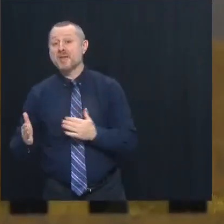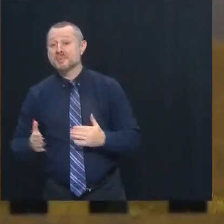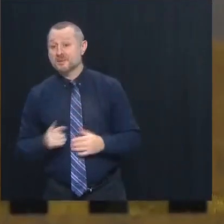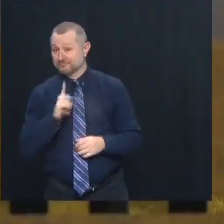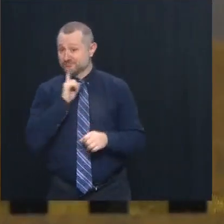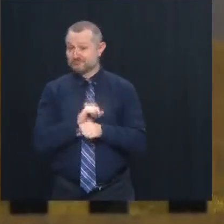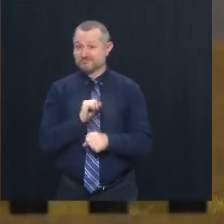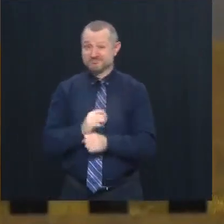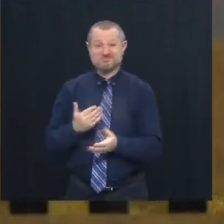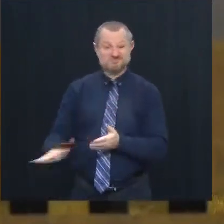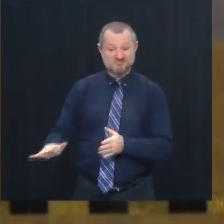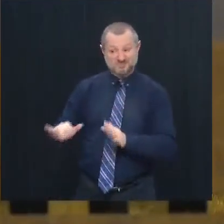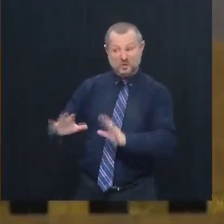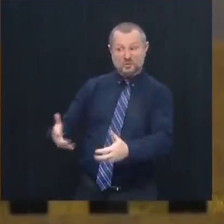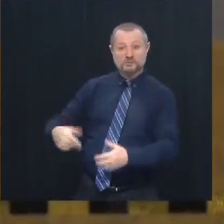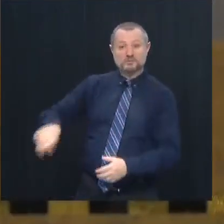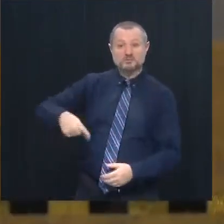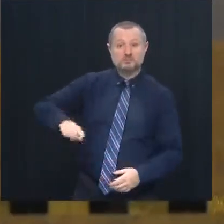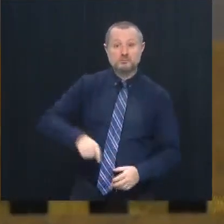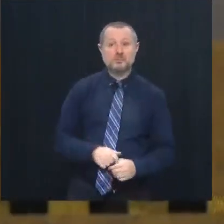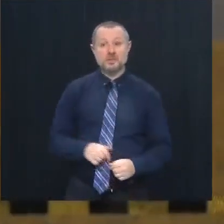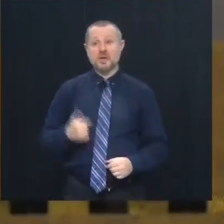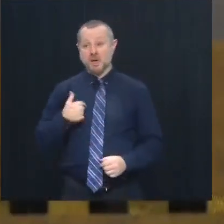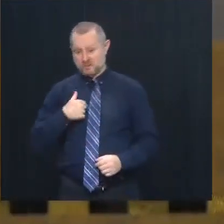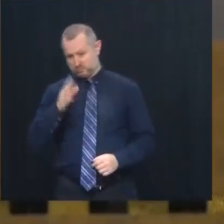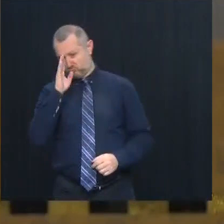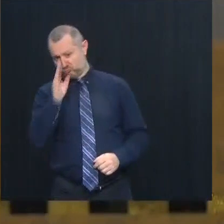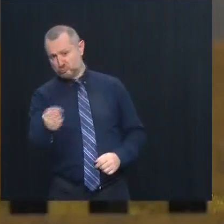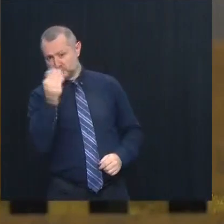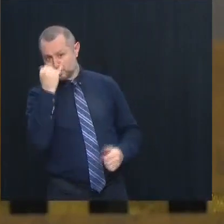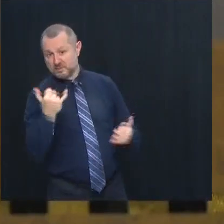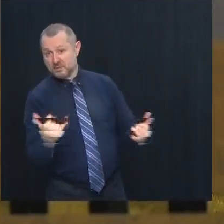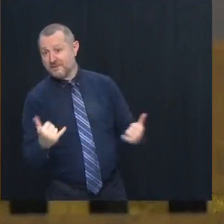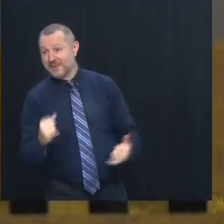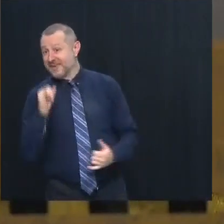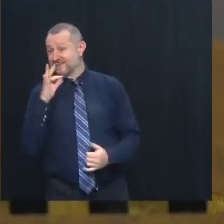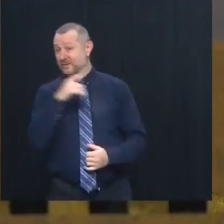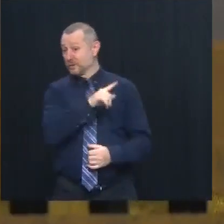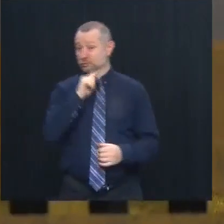PROTECTION CLAUSE. THE TRUMP ADMINISTRATION'S PROPOSED PLAN IS SUCH AN